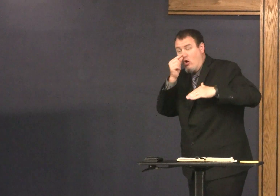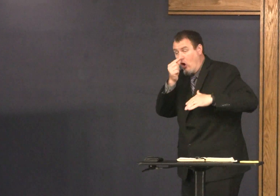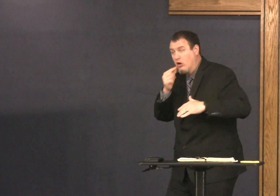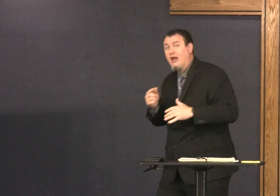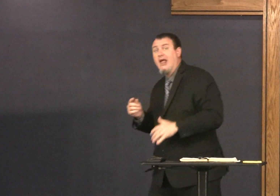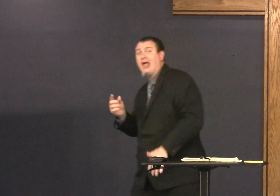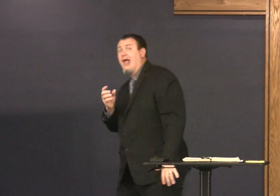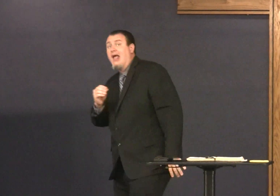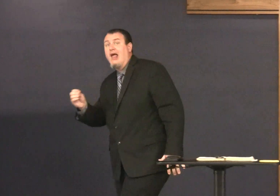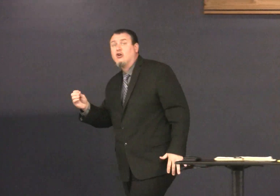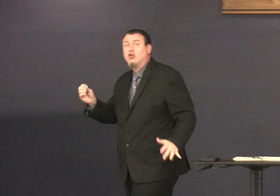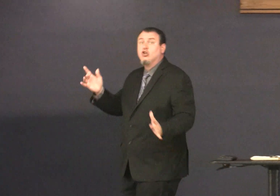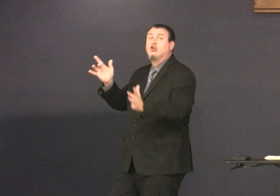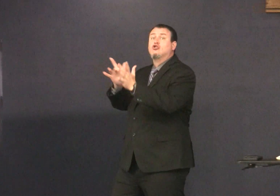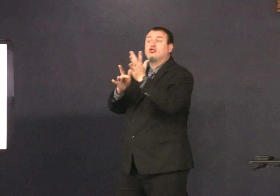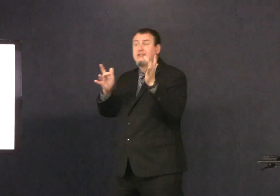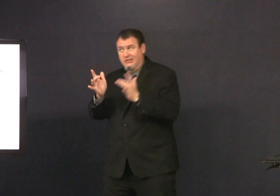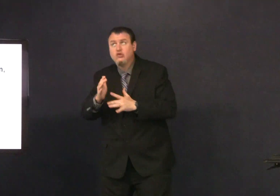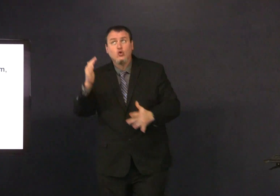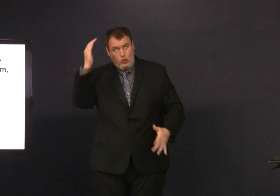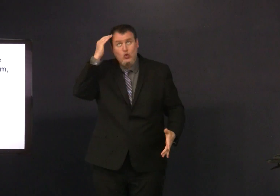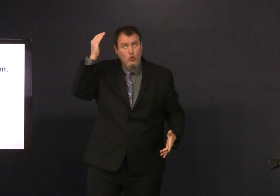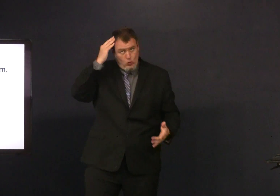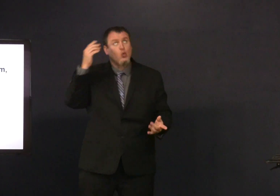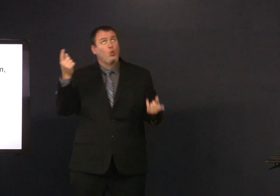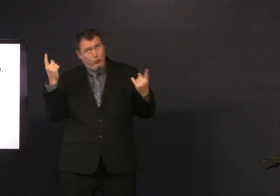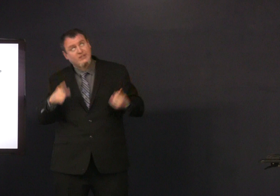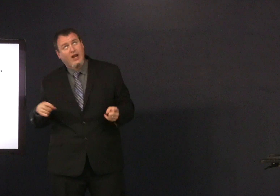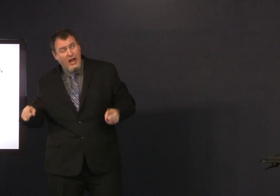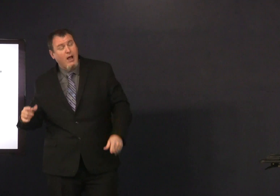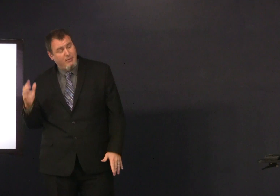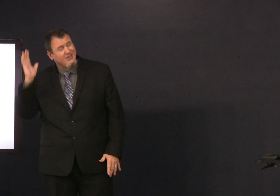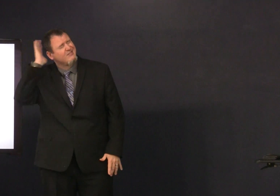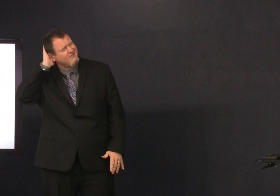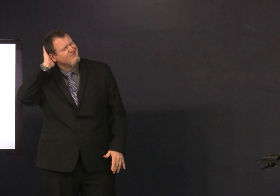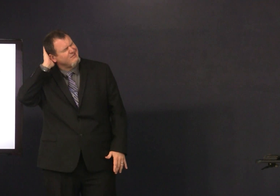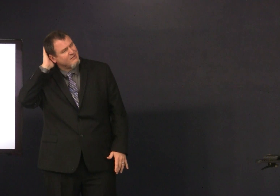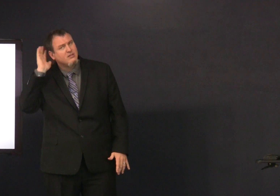into the garden and Jesus knows what's happening